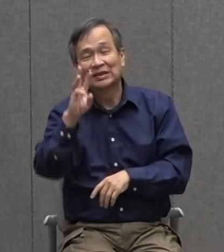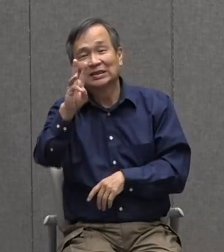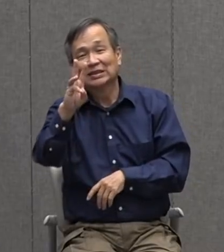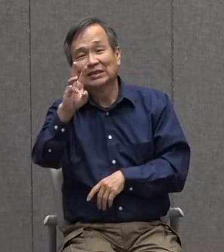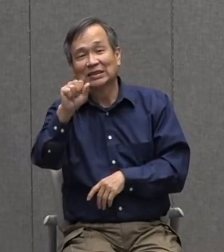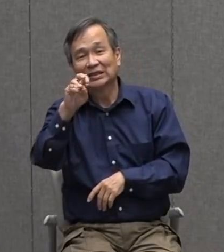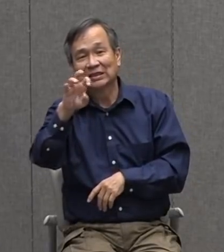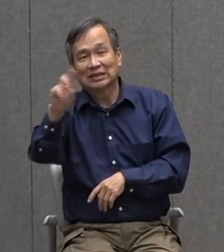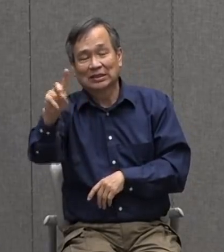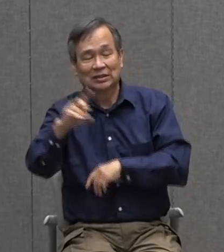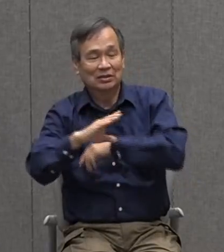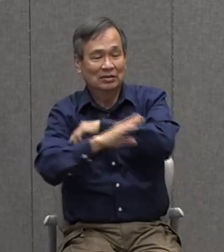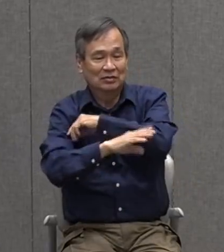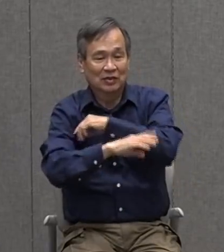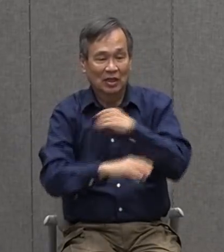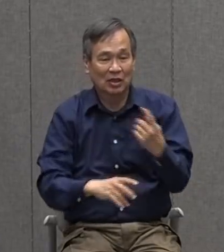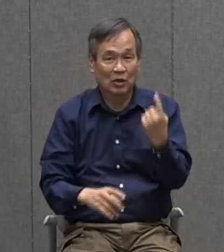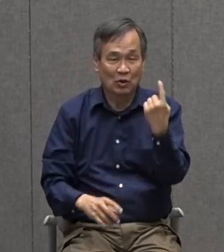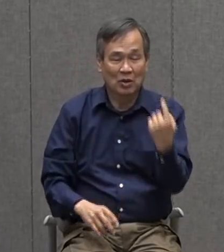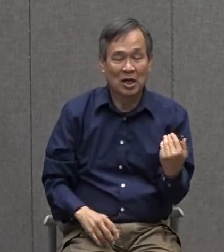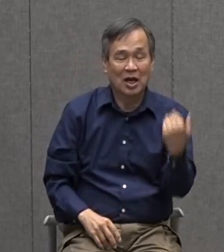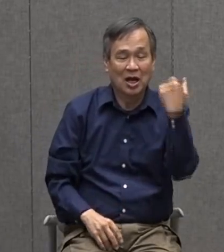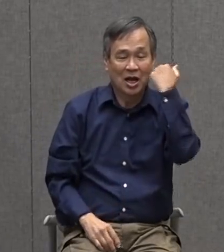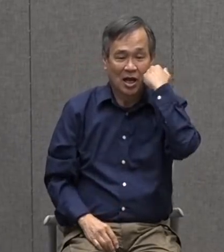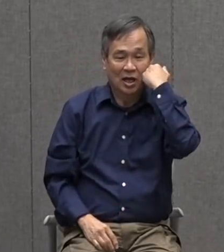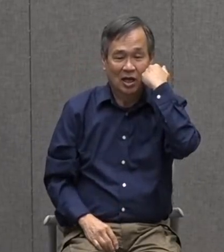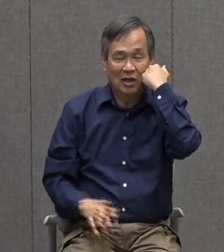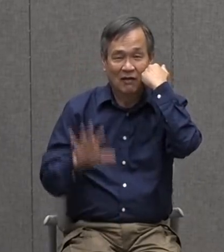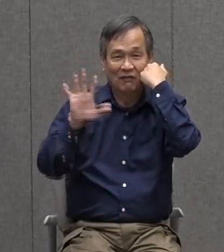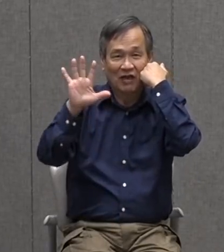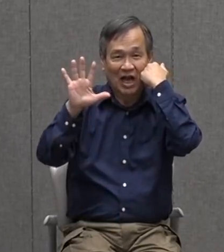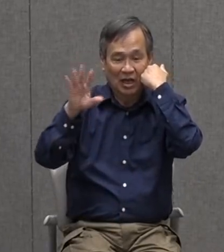That winter Jack ate one seed and buried the other five.